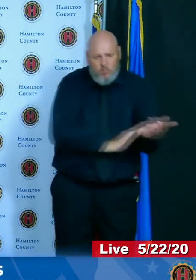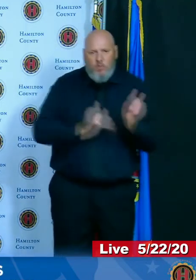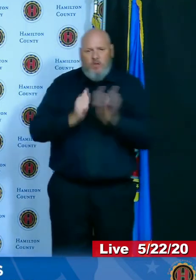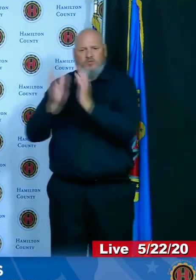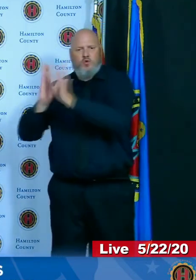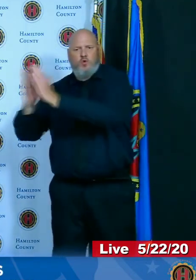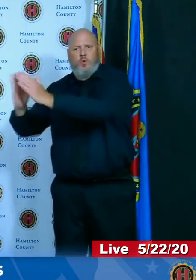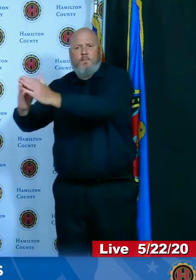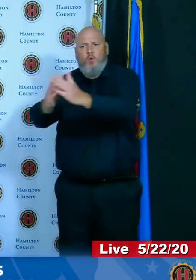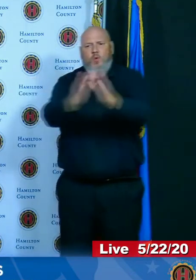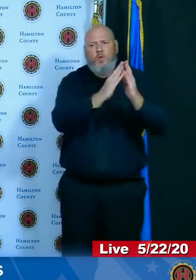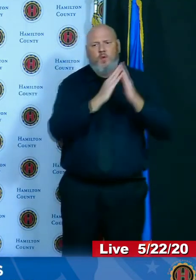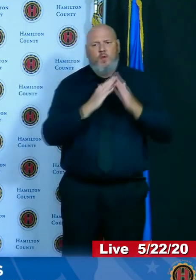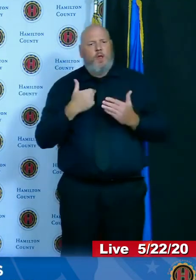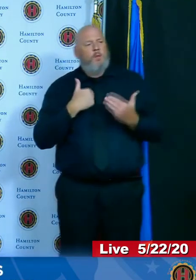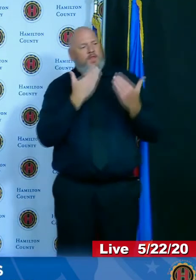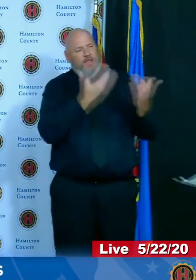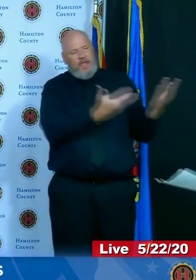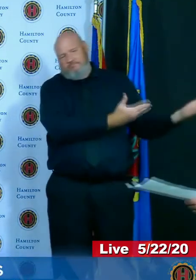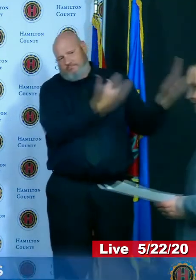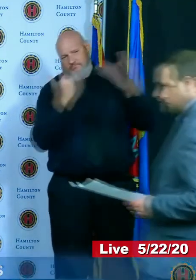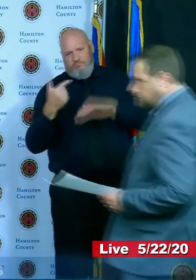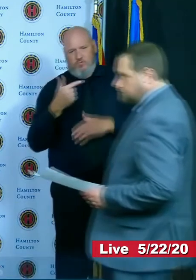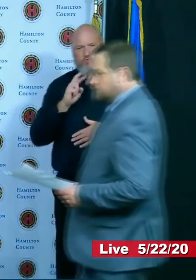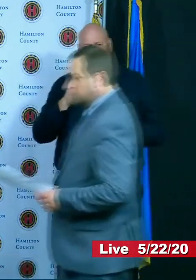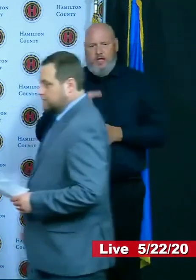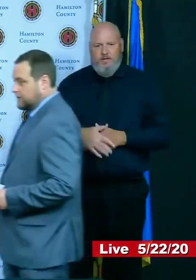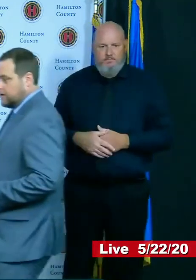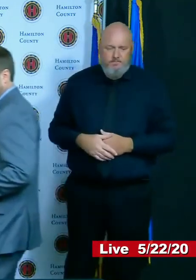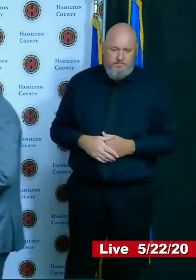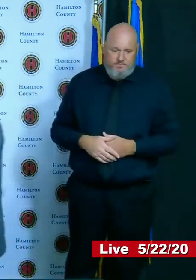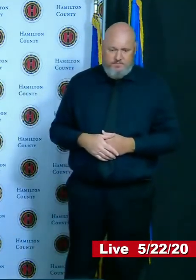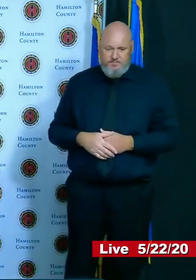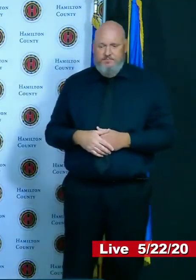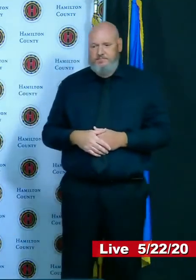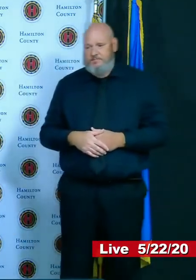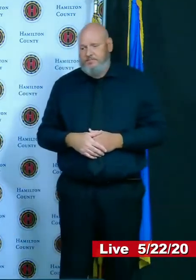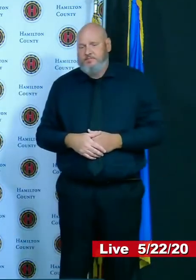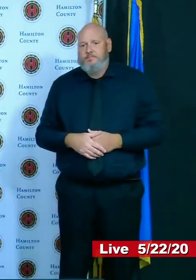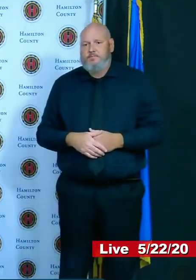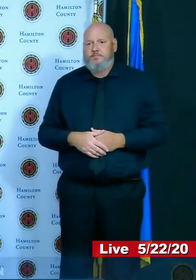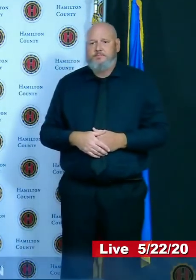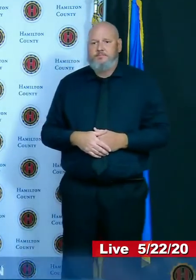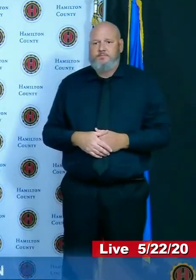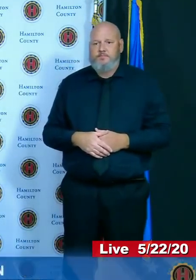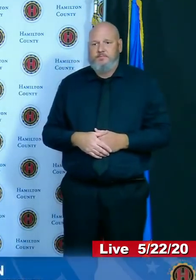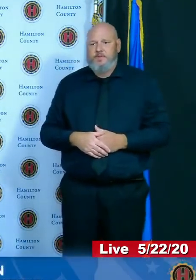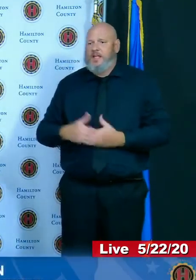thanks for being here Greg Thank You Commissioner Driehaus and happy Friday